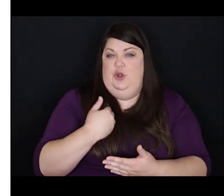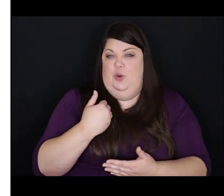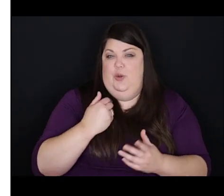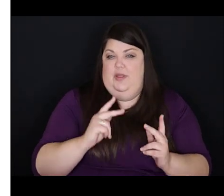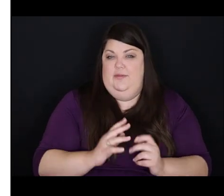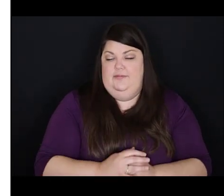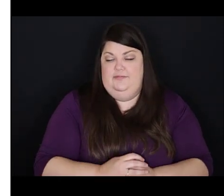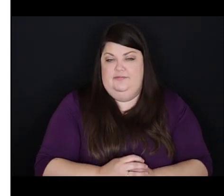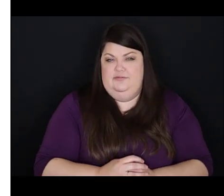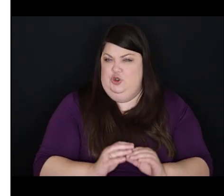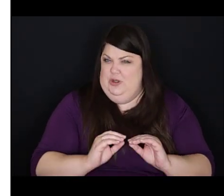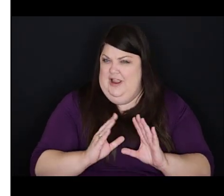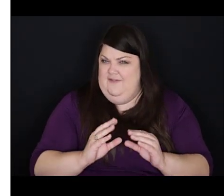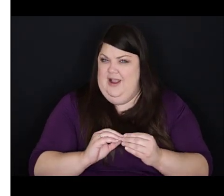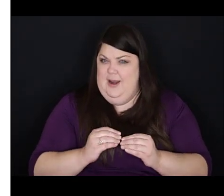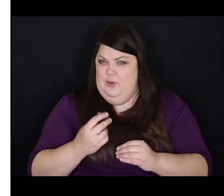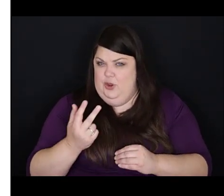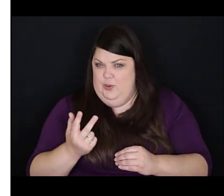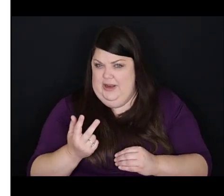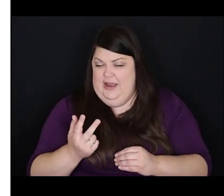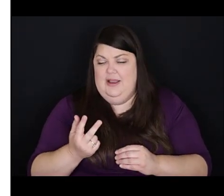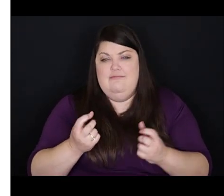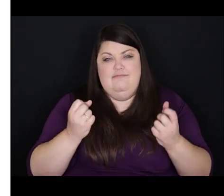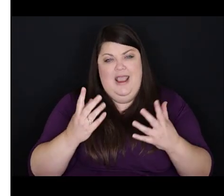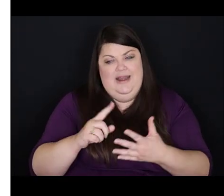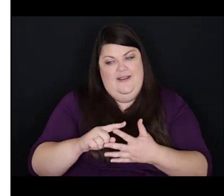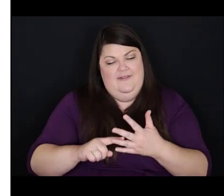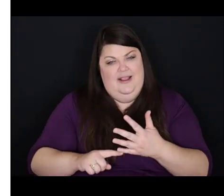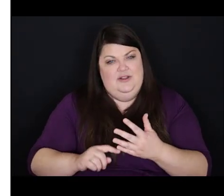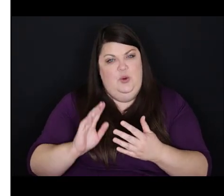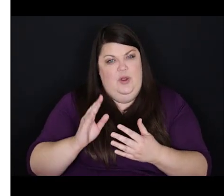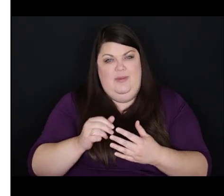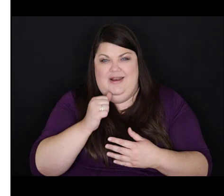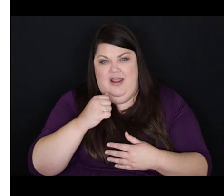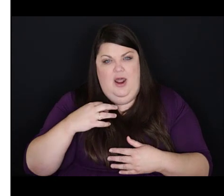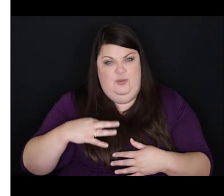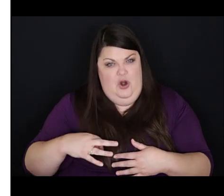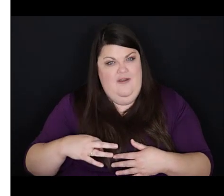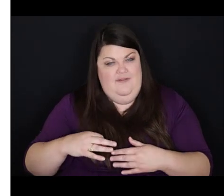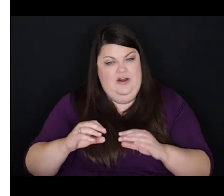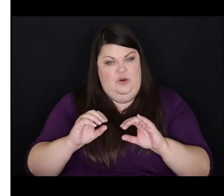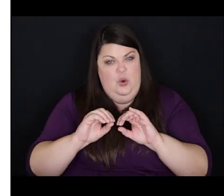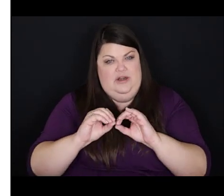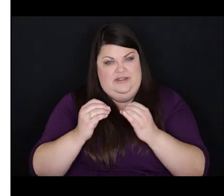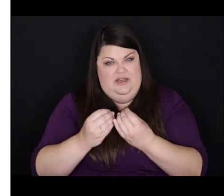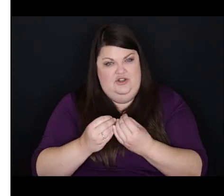To clarify (3), many of these will be non-profit organizations, but could also